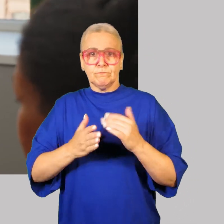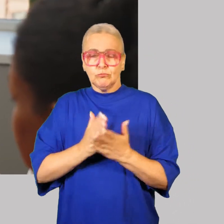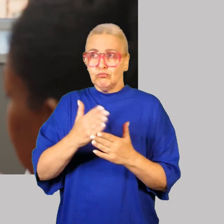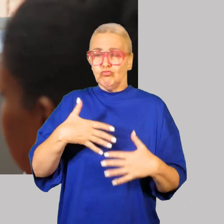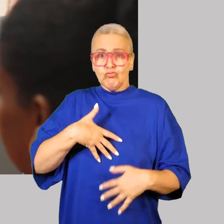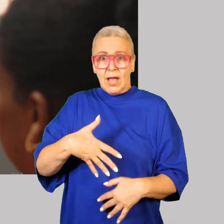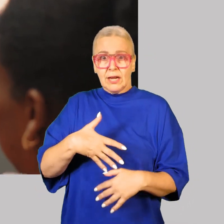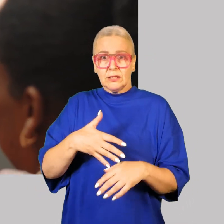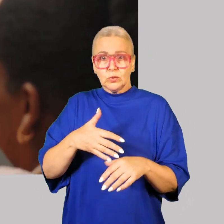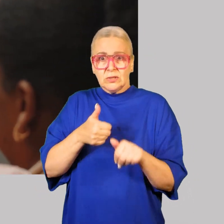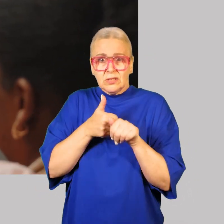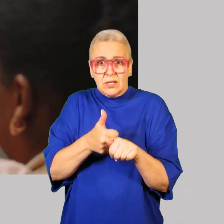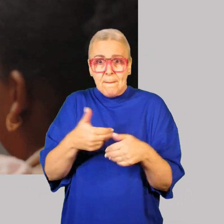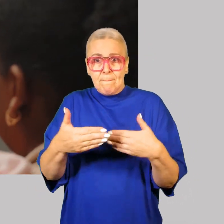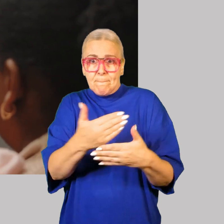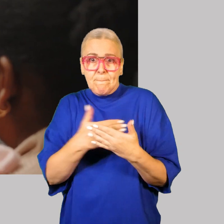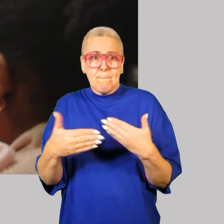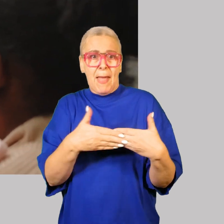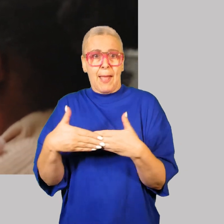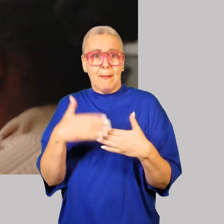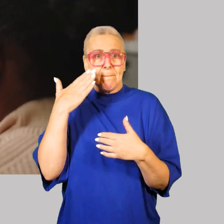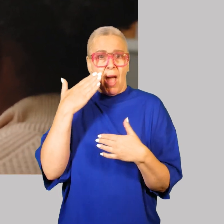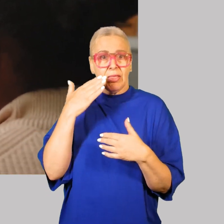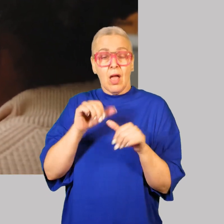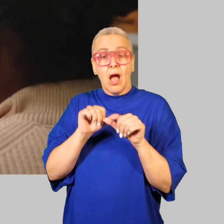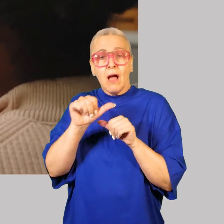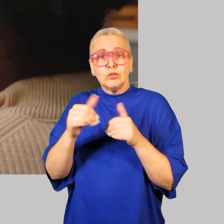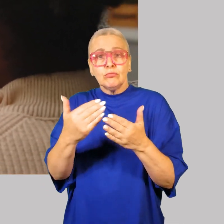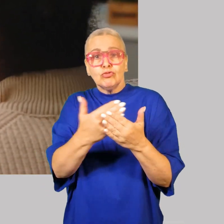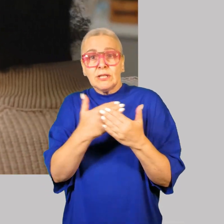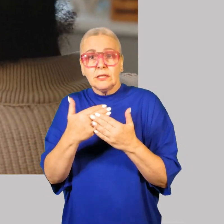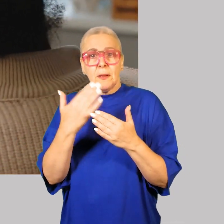opportunity to act during pregnancy to protect the offspring and mother,